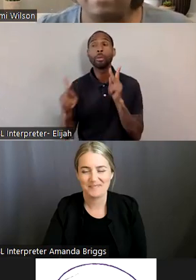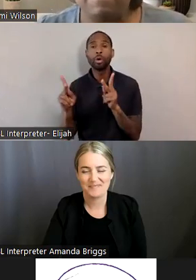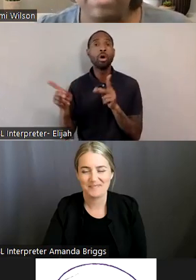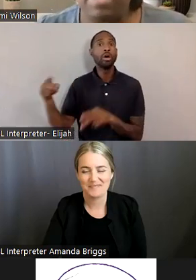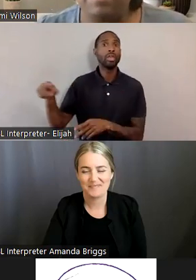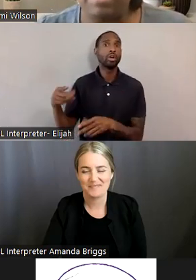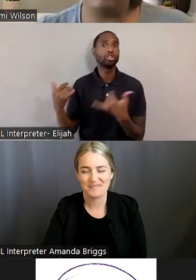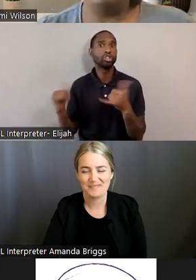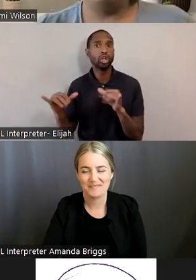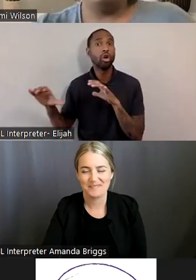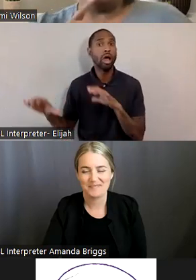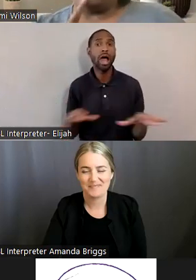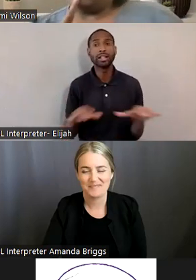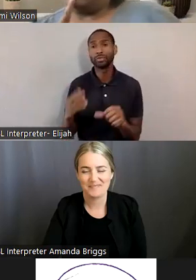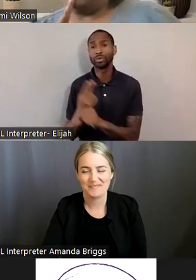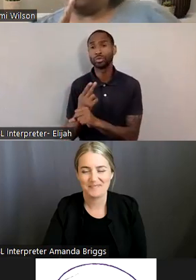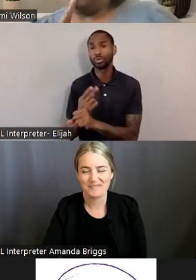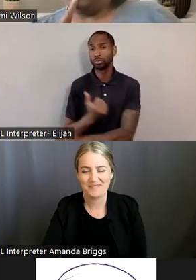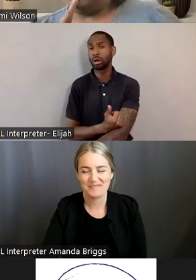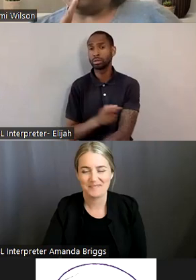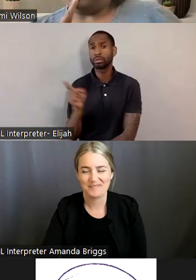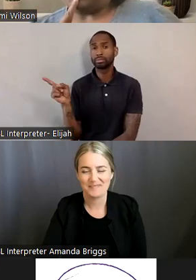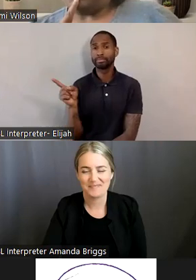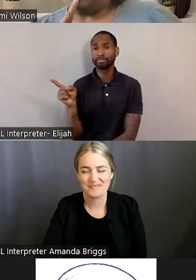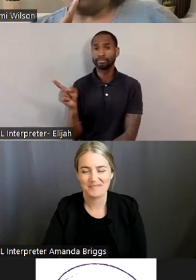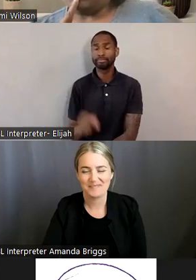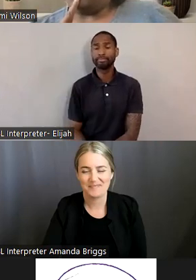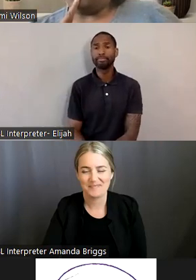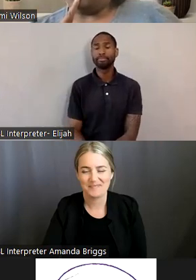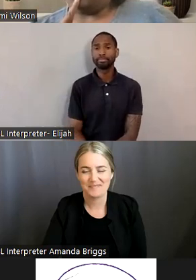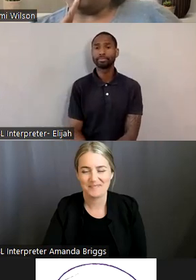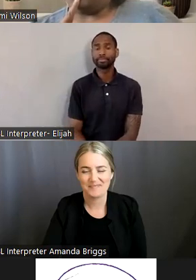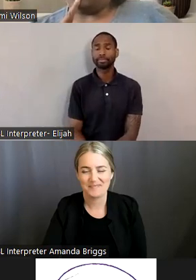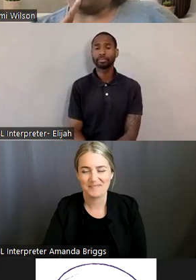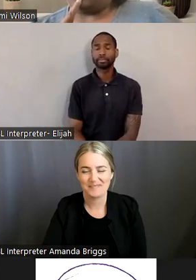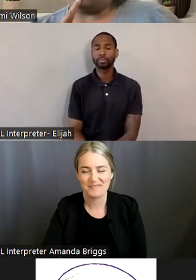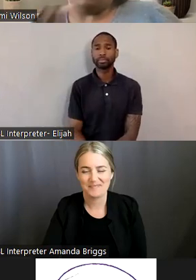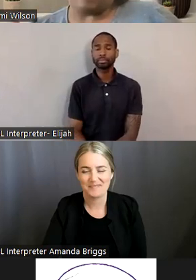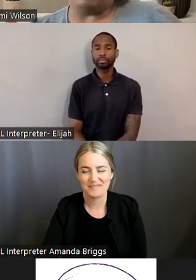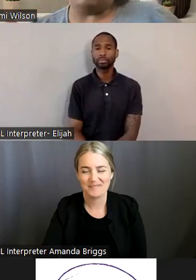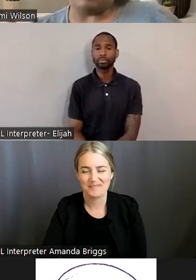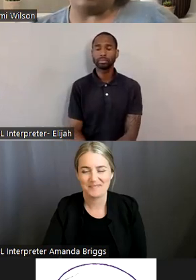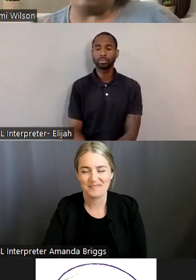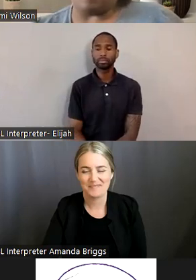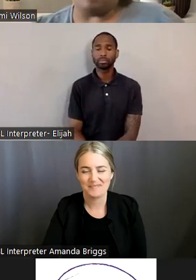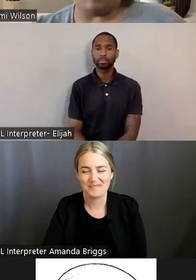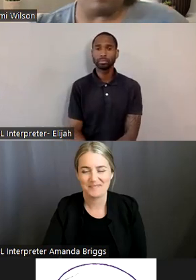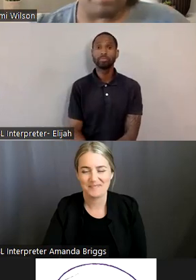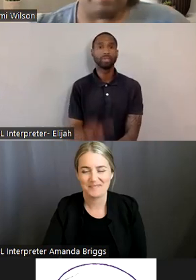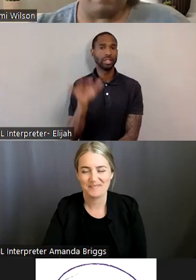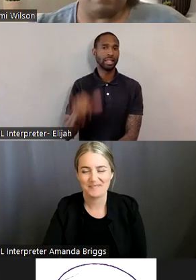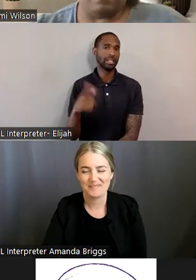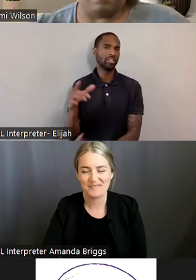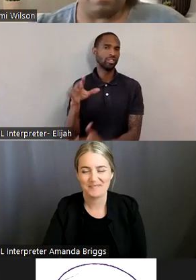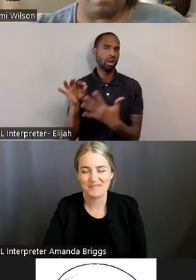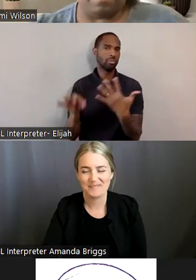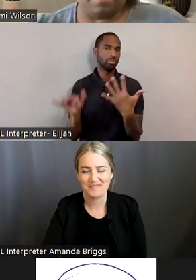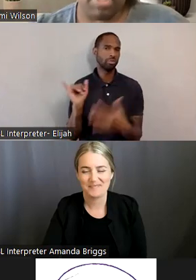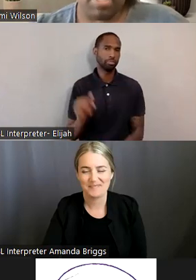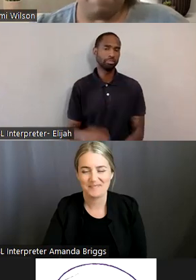actively using. So that's another option as well.